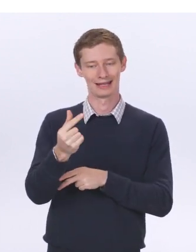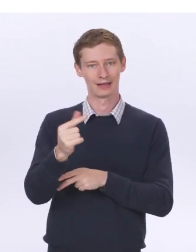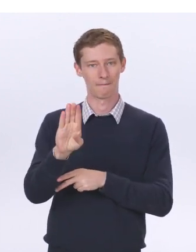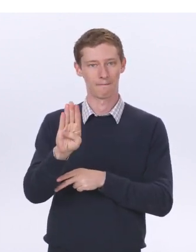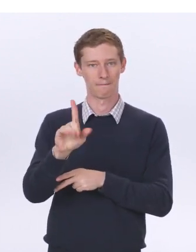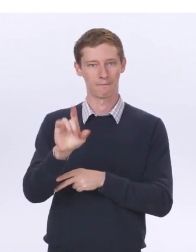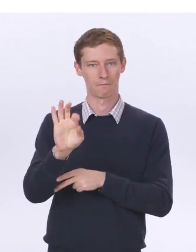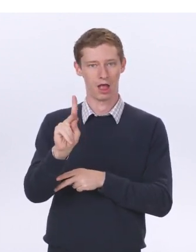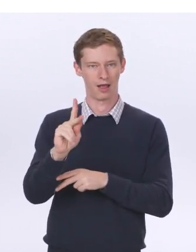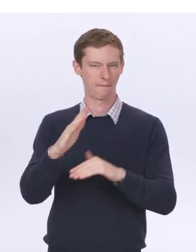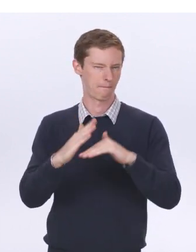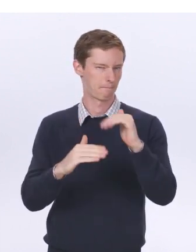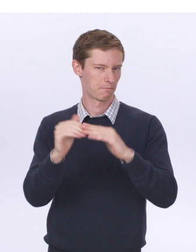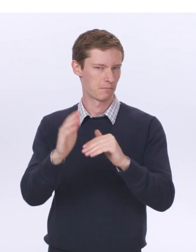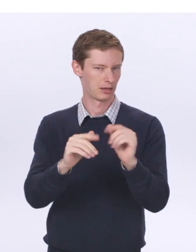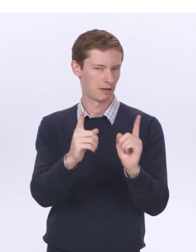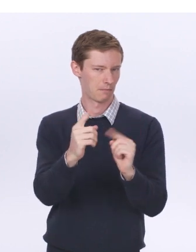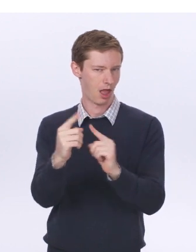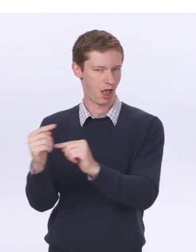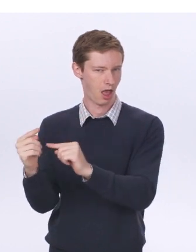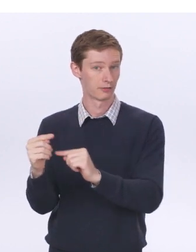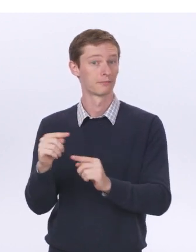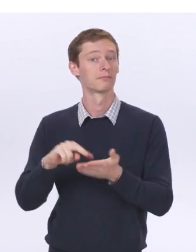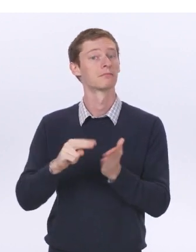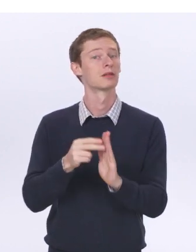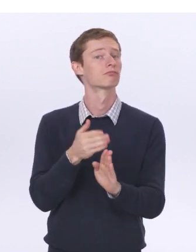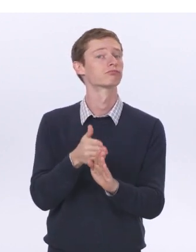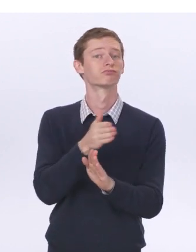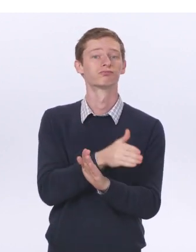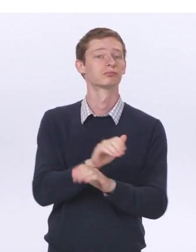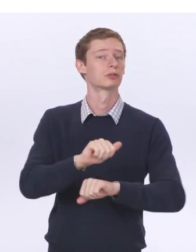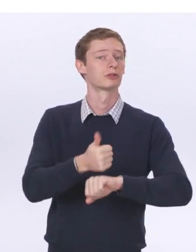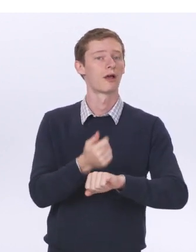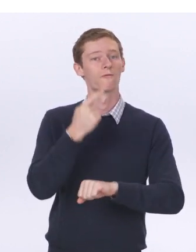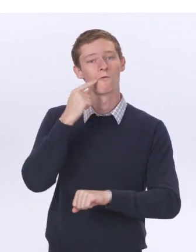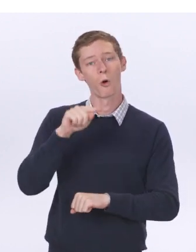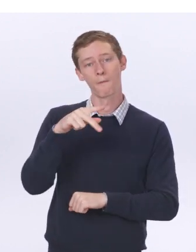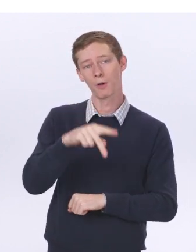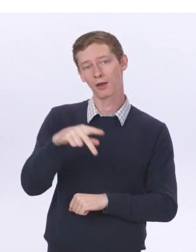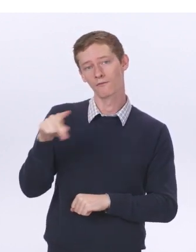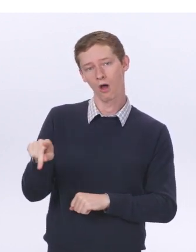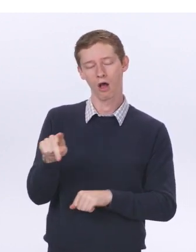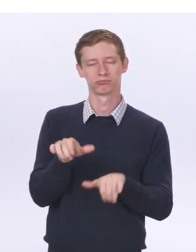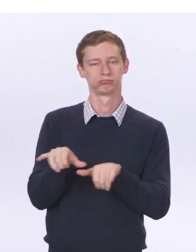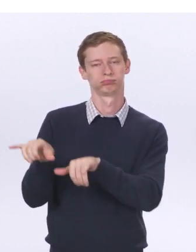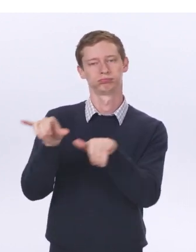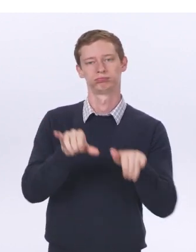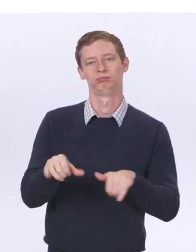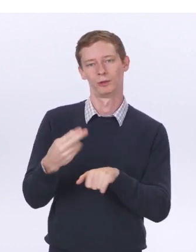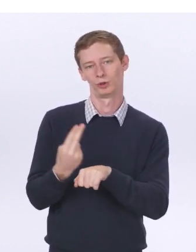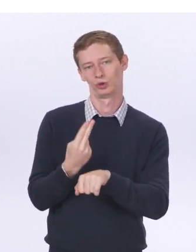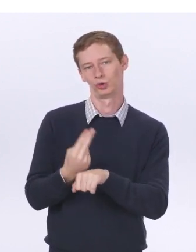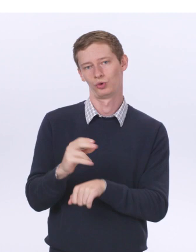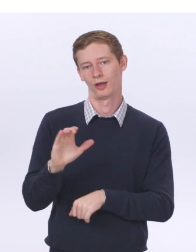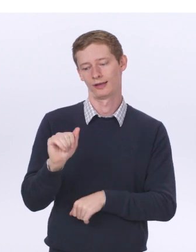for some of Presence Platform’s most common use cases. Our first set of five building blocks for ISDK is listed here,